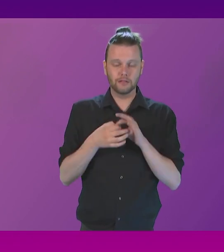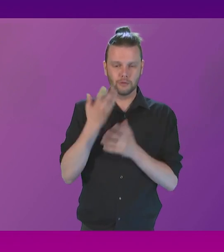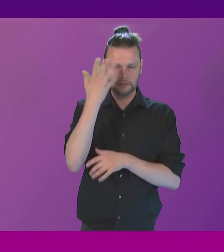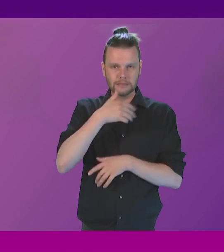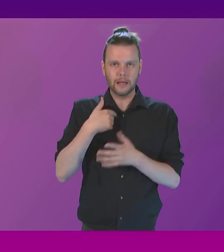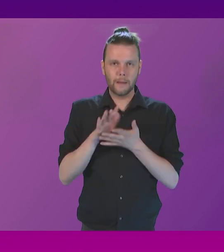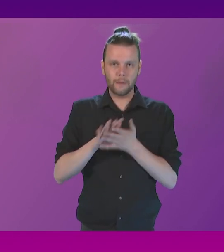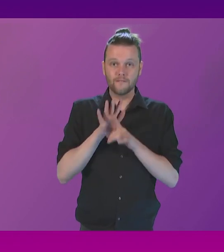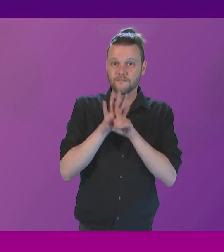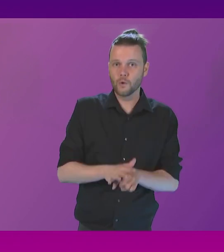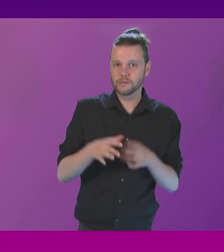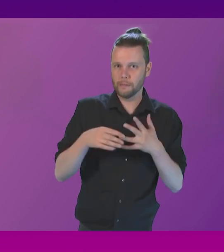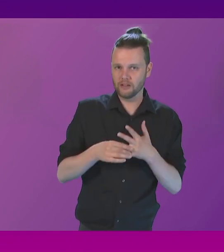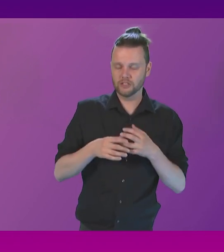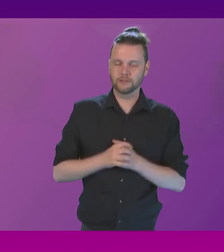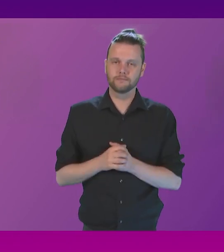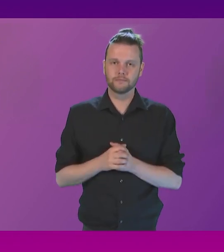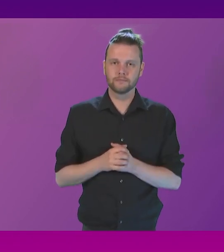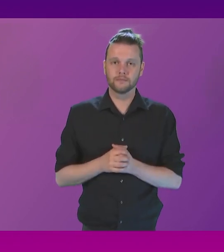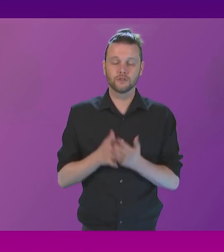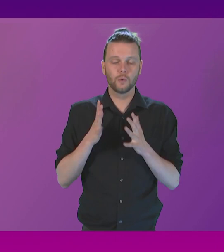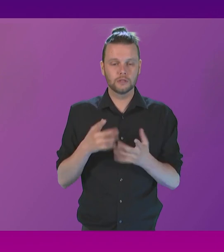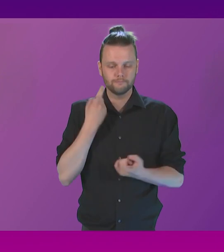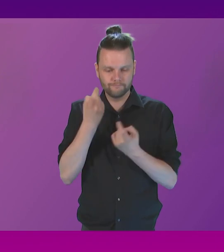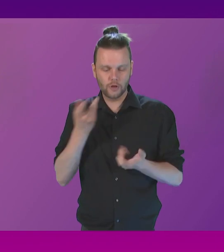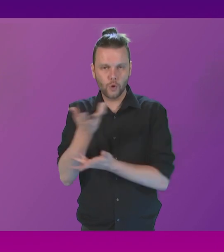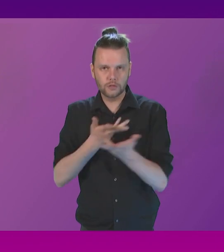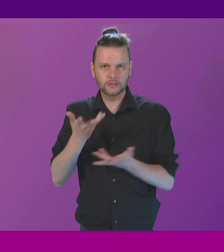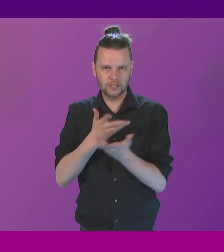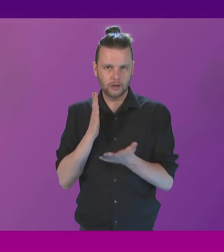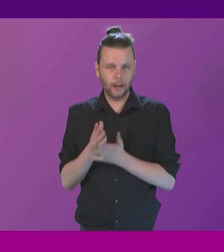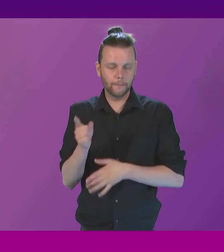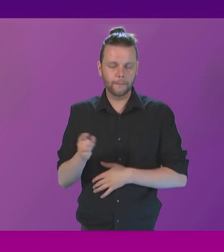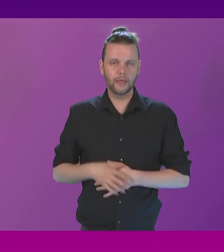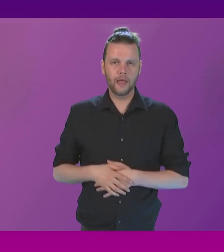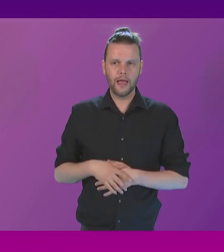about forced marriage. We are undertaking the consultation, and, if we believe that there is